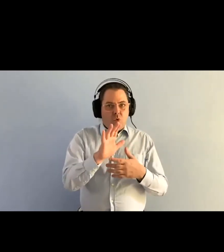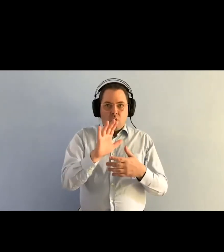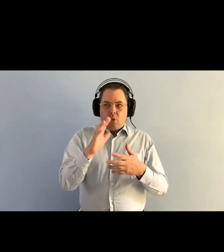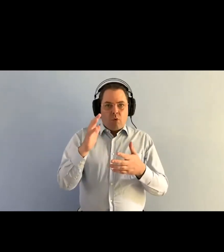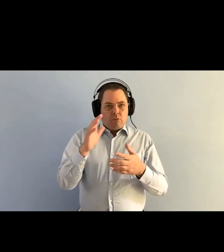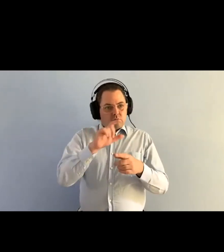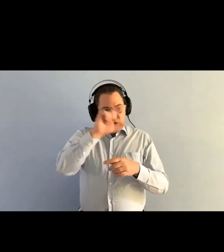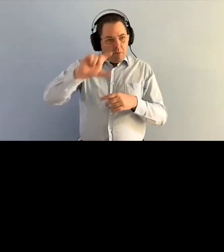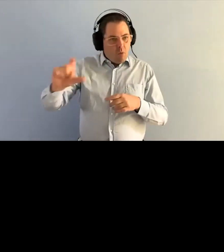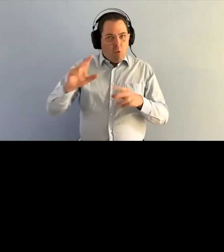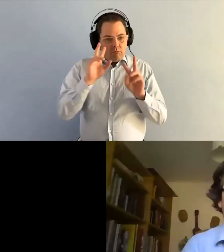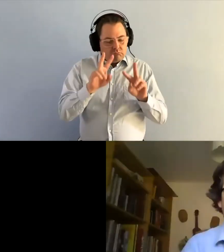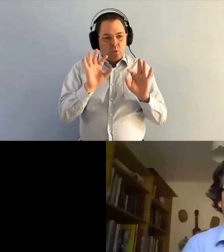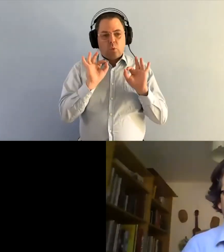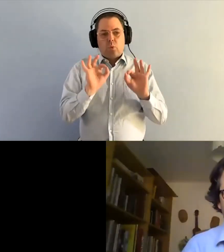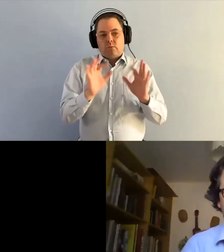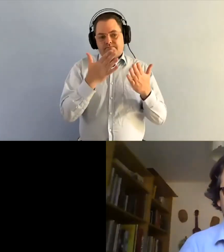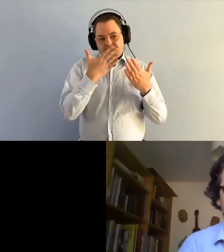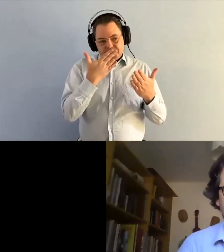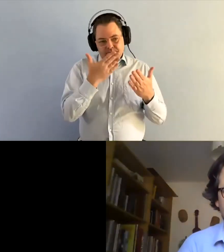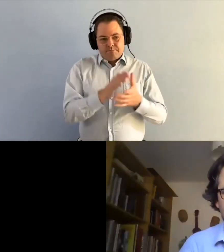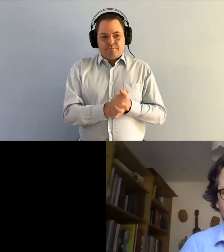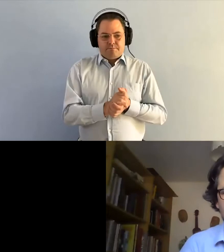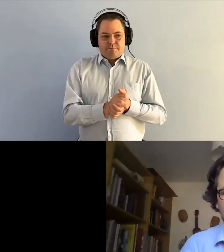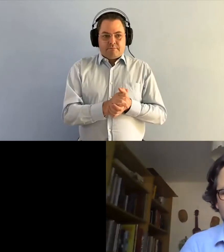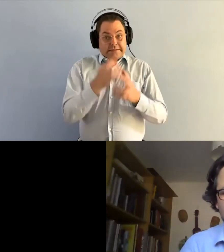much for your presentation. It's great to hear about the great